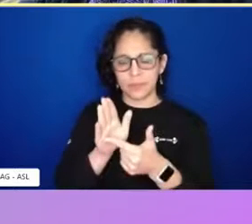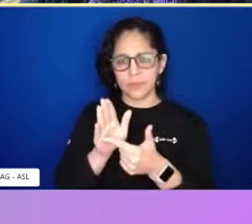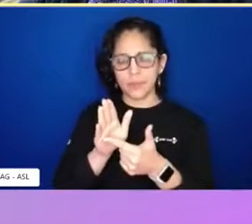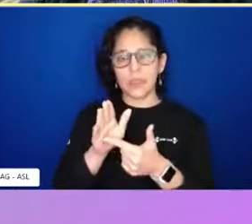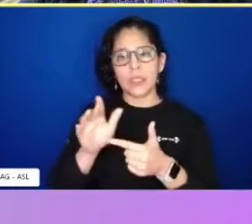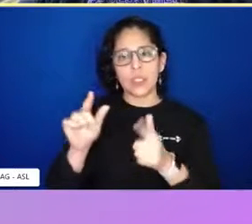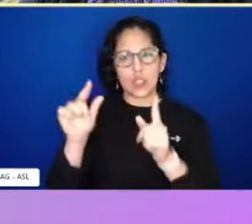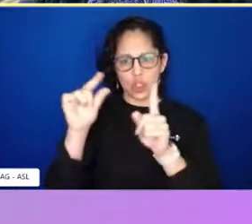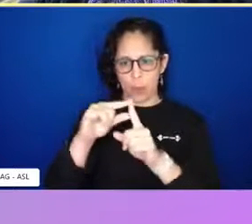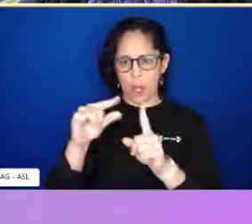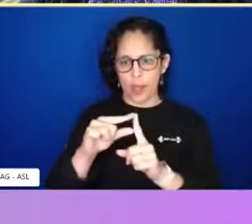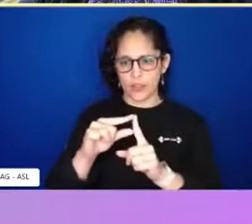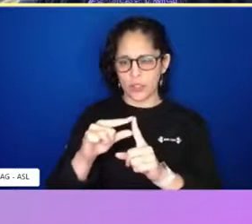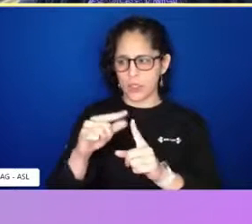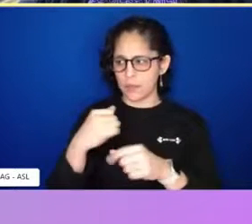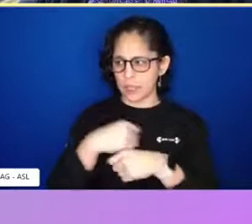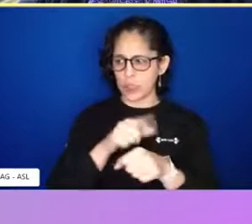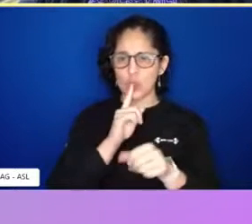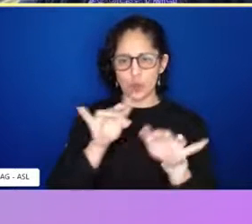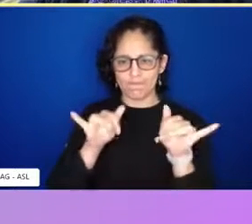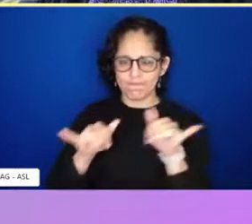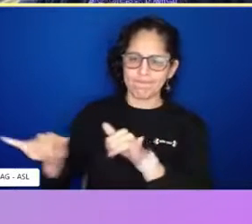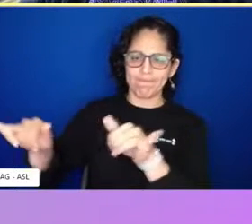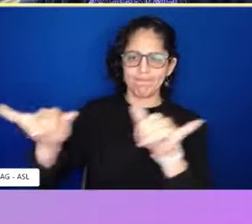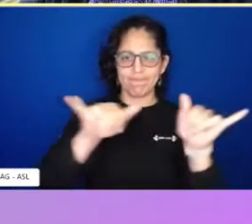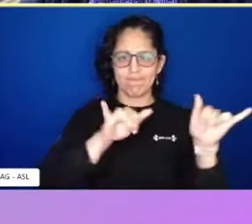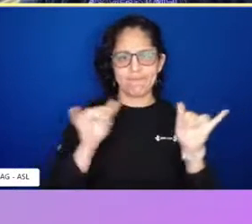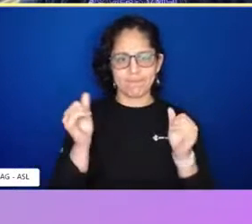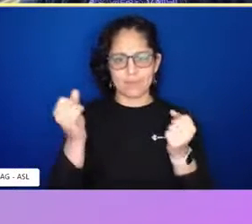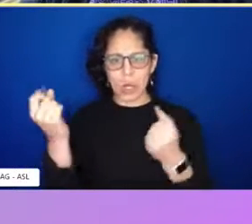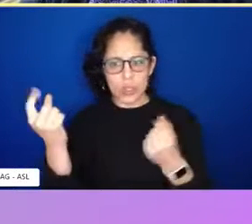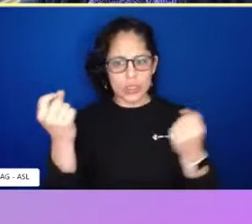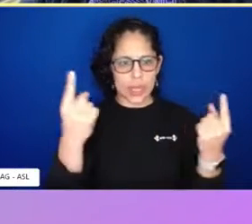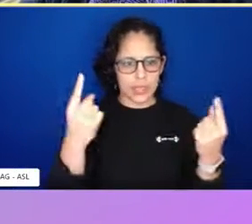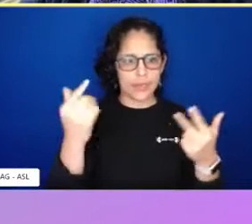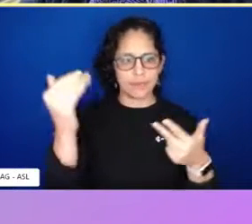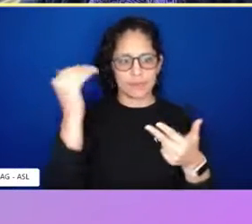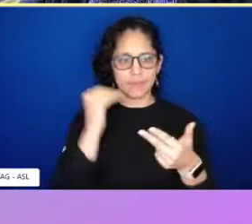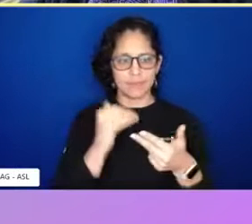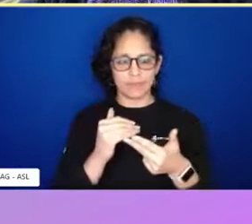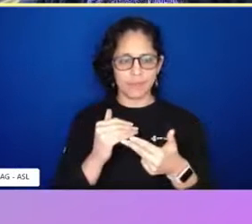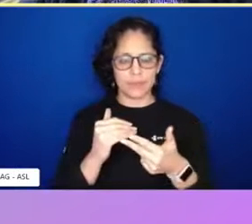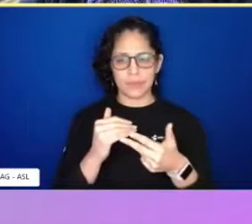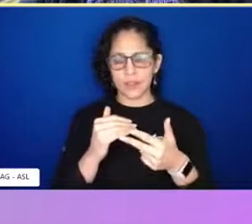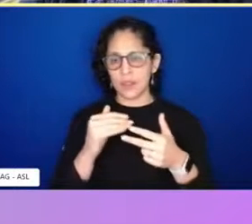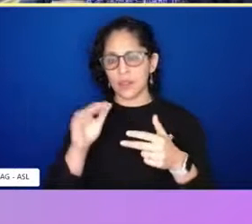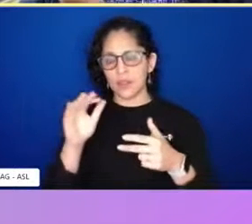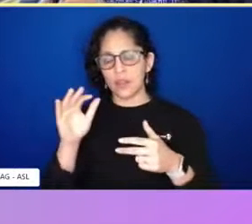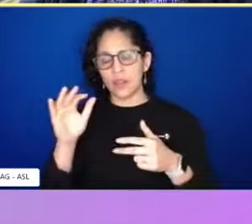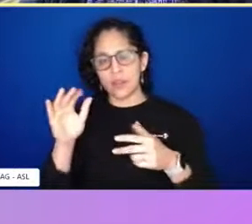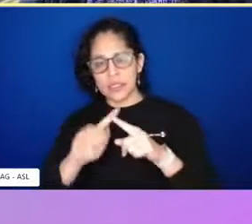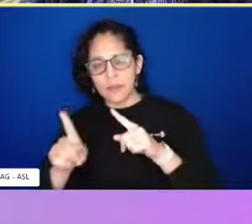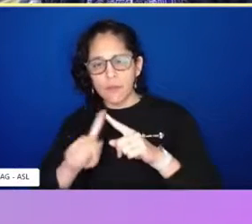we to ensure are going that we are using the same terminology the the same way, then we will talk